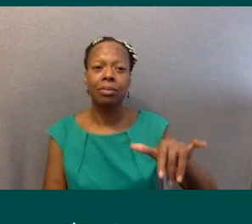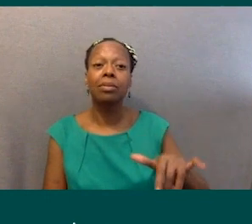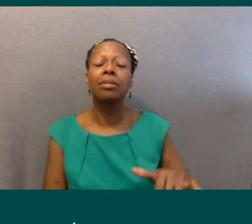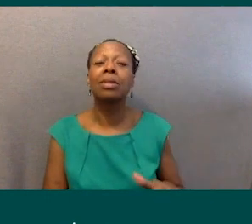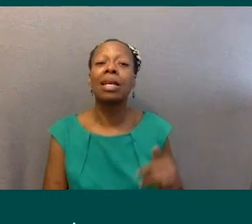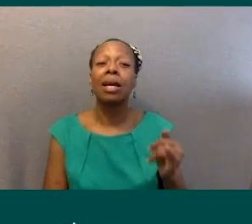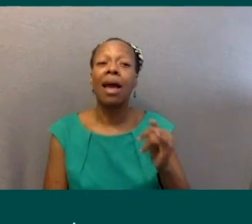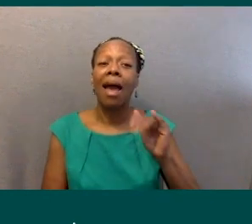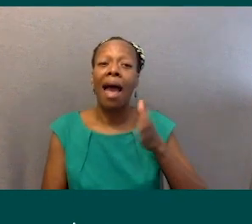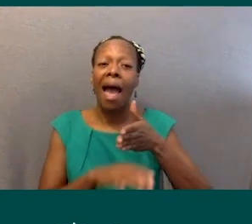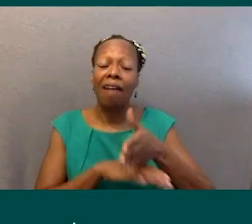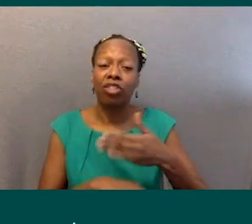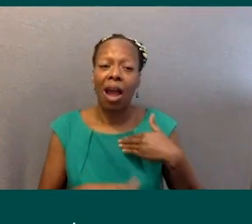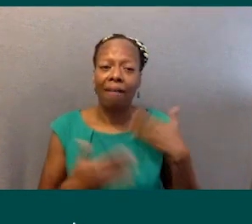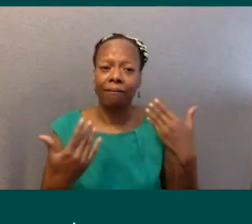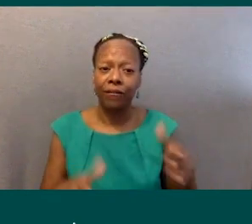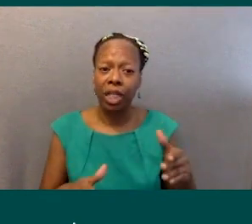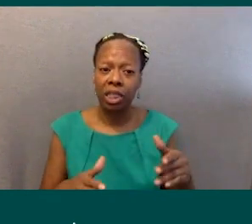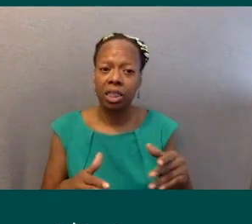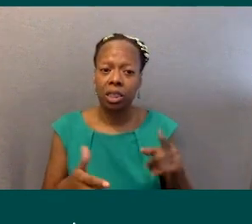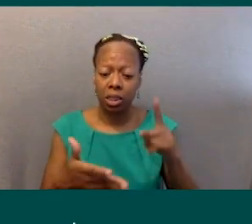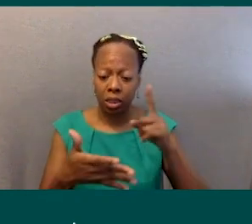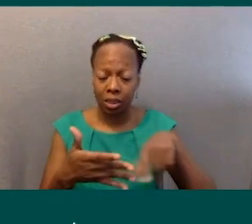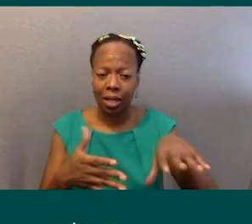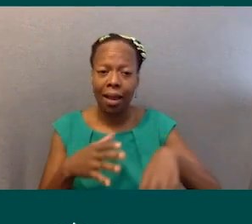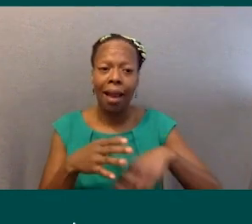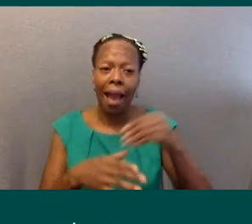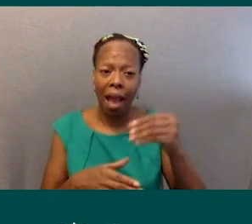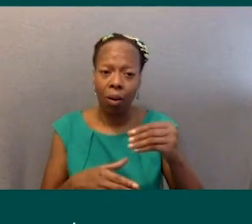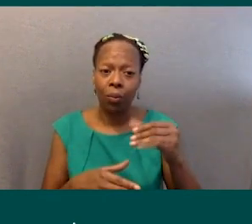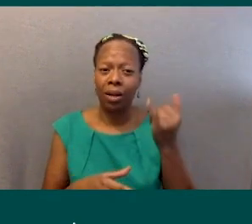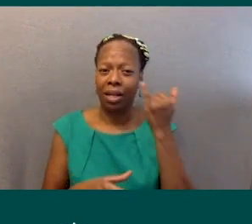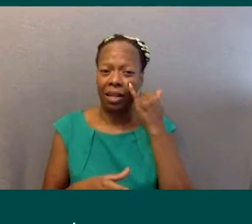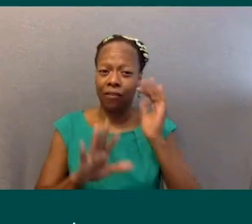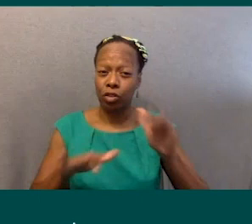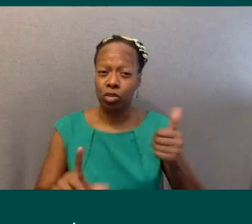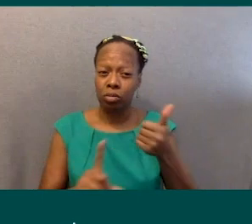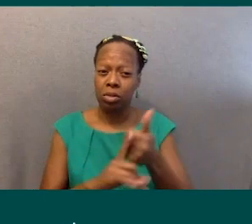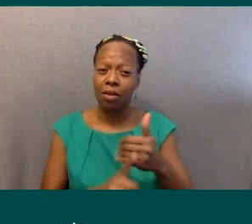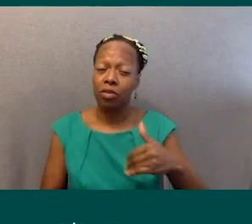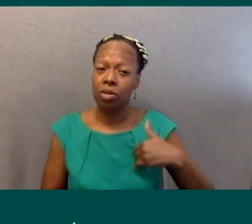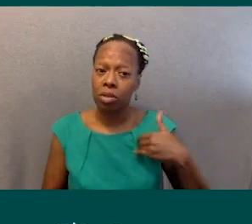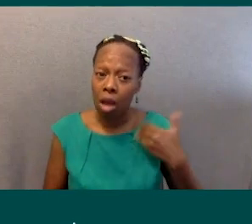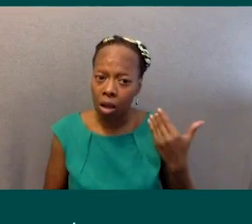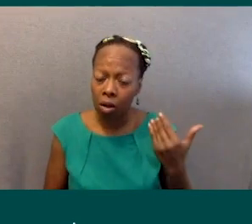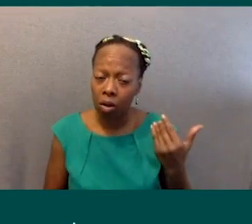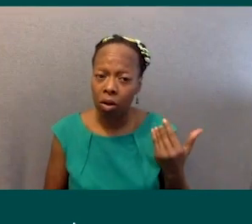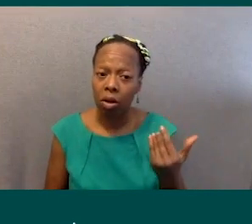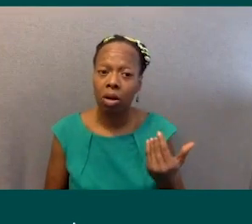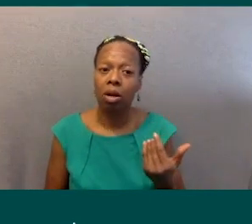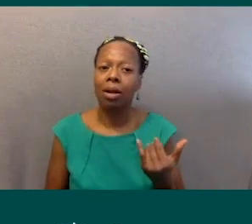and then if this is very younger children, according to study and according to clinic patient population,